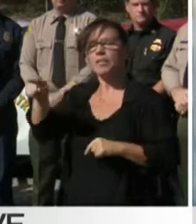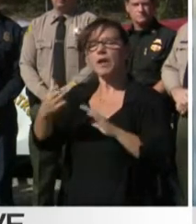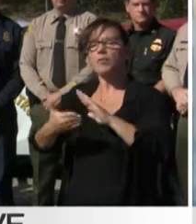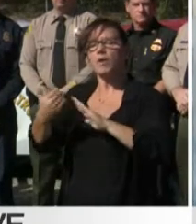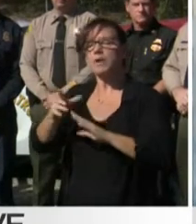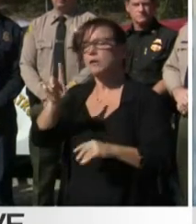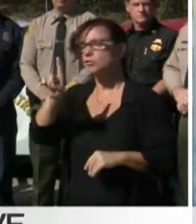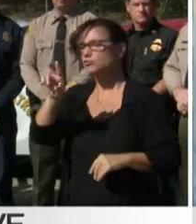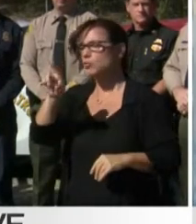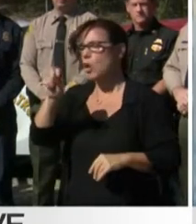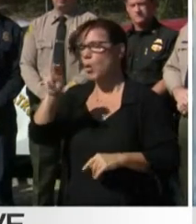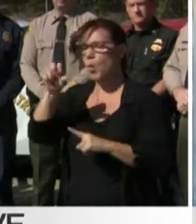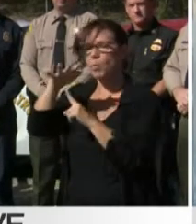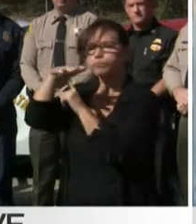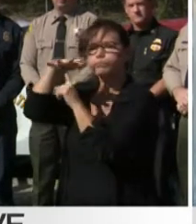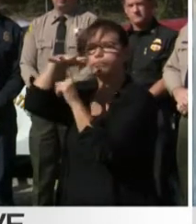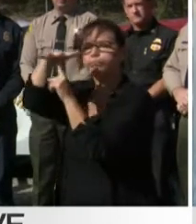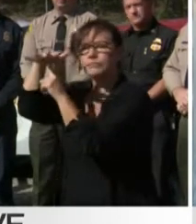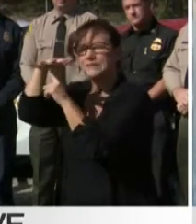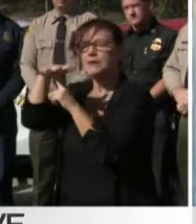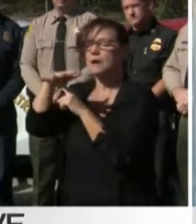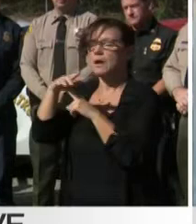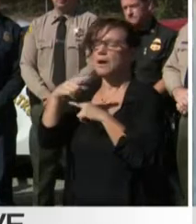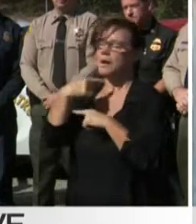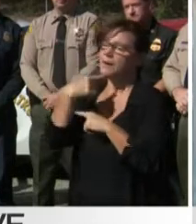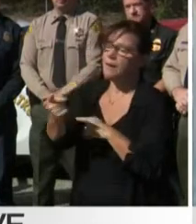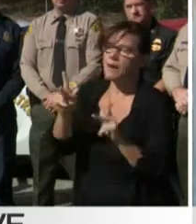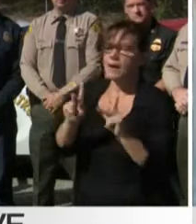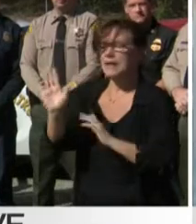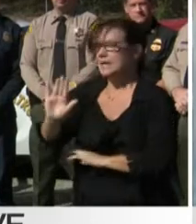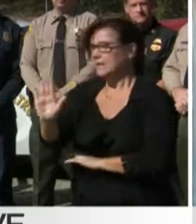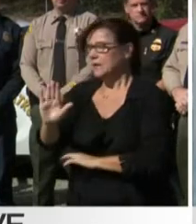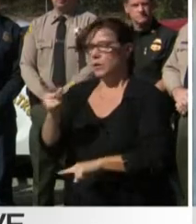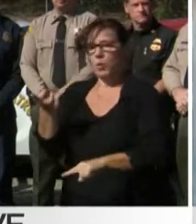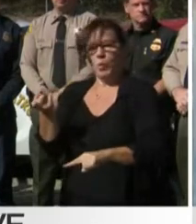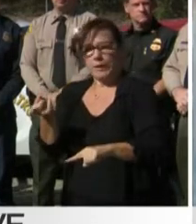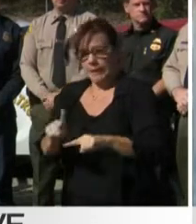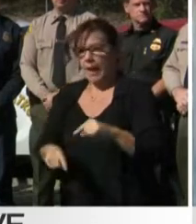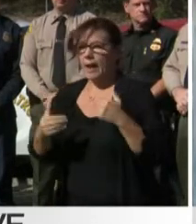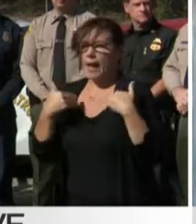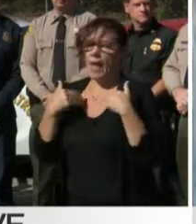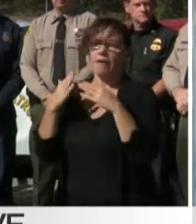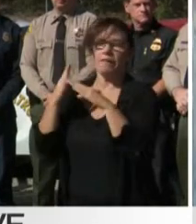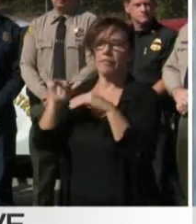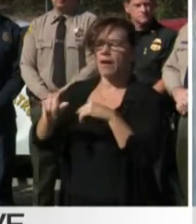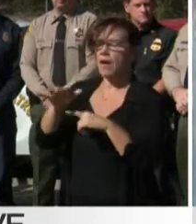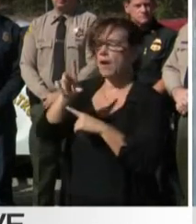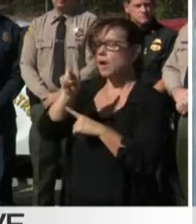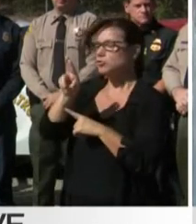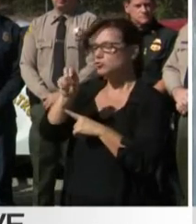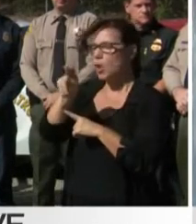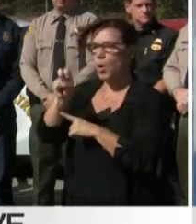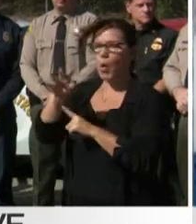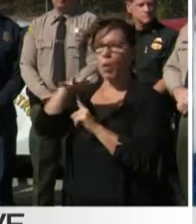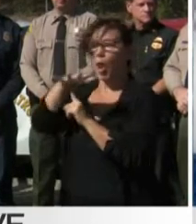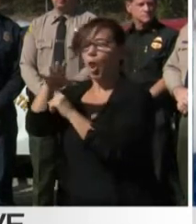THE RESIDENTS FLEEING THAT AREA. WE ALSO CONTACTED INDIVIDUALS THAT WERE OPERATING DRONES IN THAT AREA. WE WANT TO REMIND THE PUBLIC THAT THIS IS NOT THE TIME TO GET THAT PICTURE.